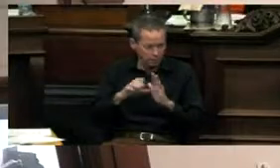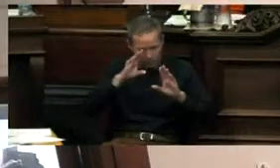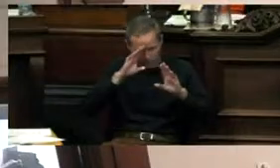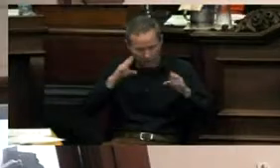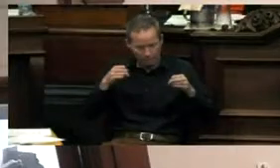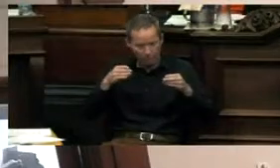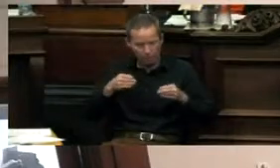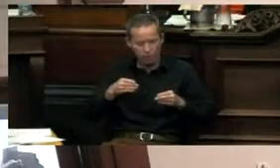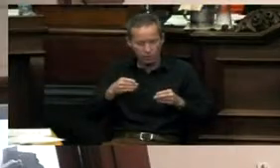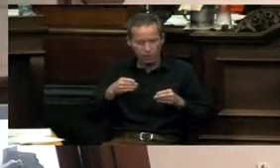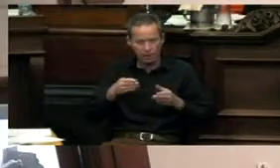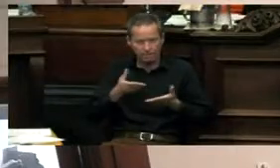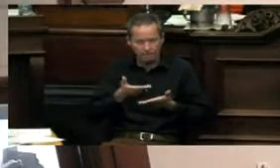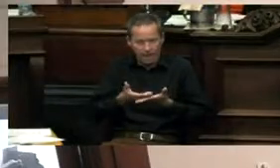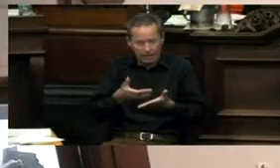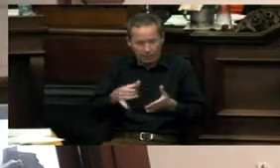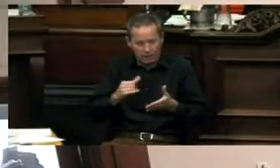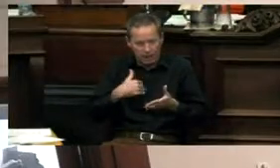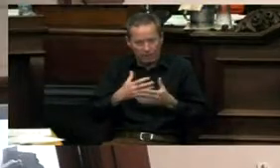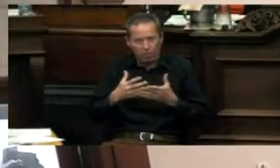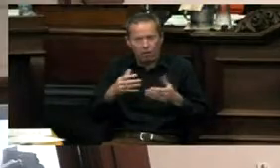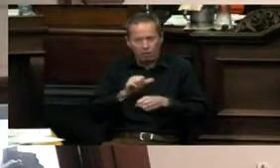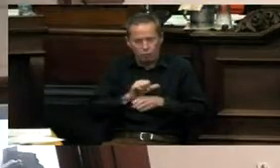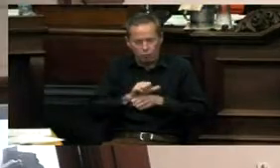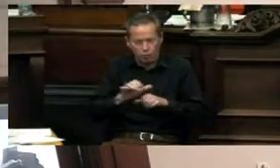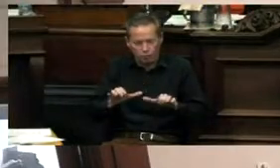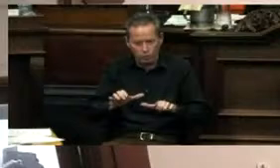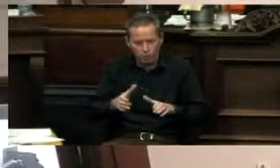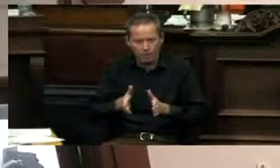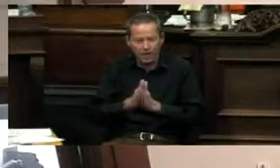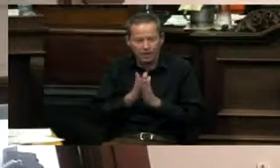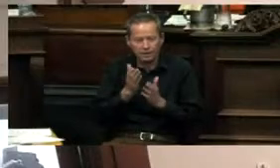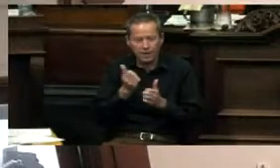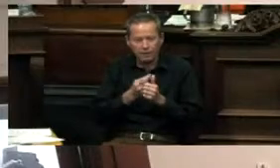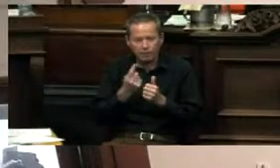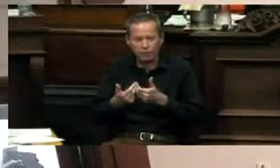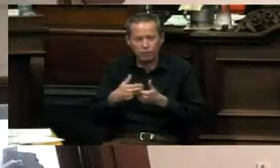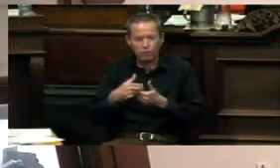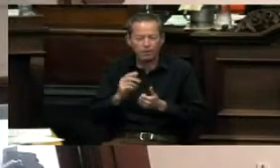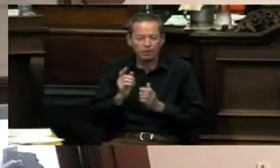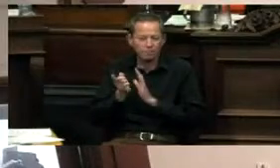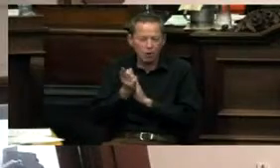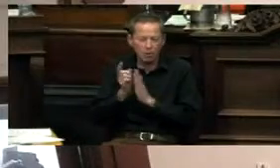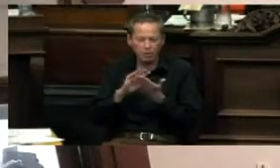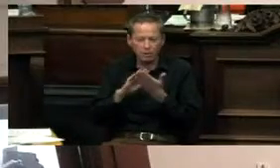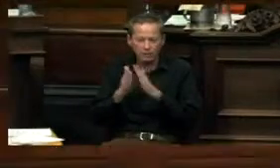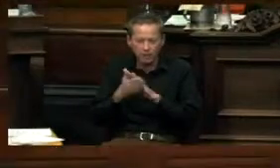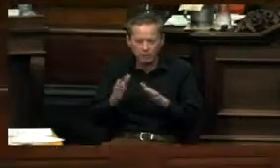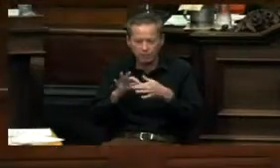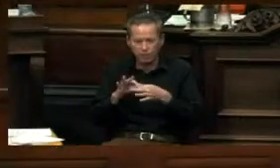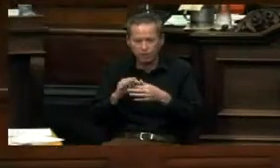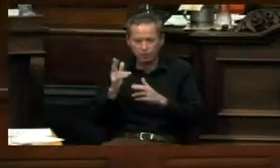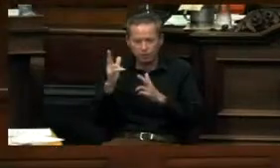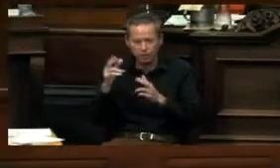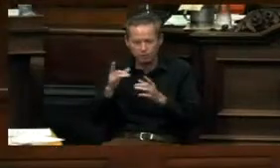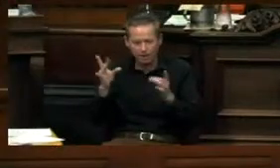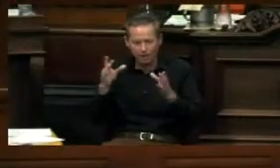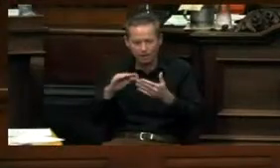we've been doing to really highlight and focus on the fact